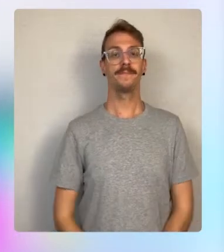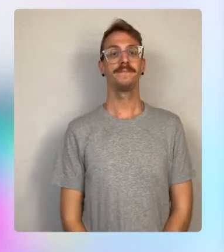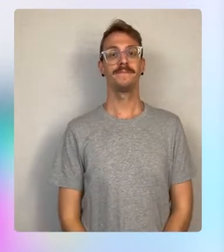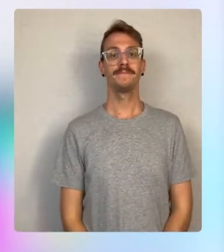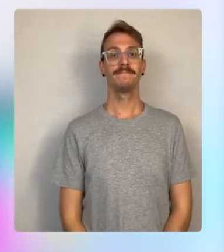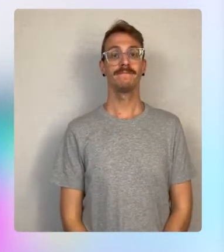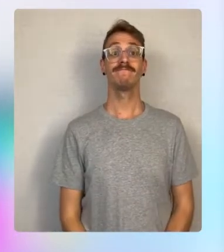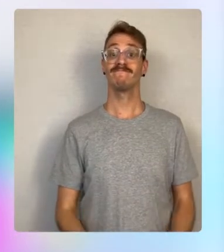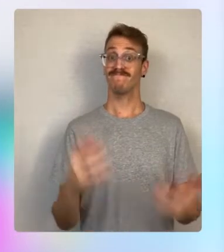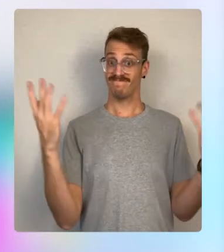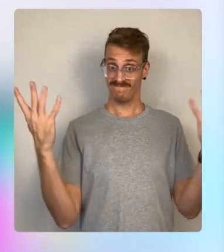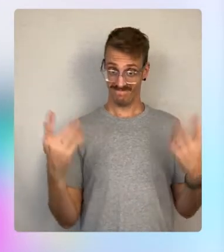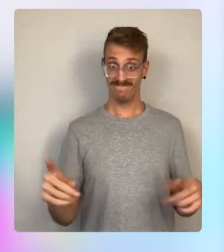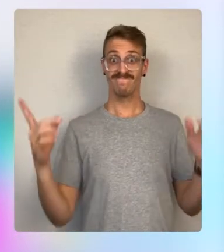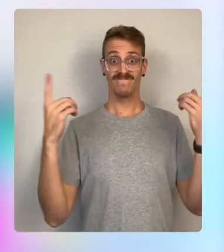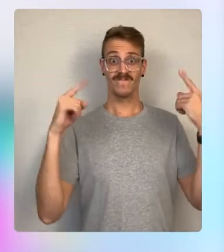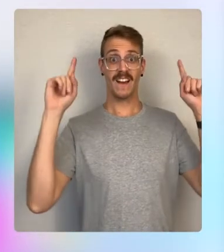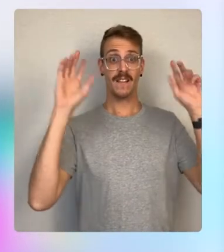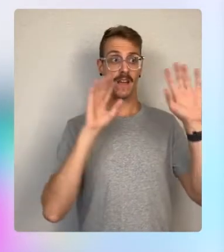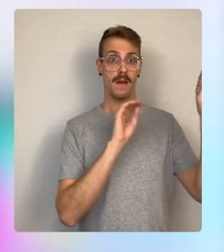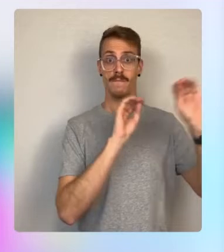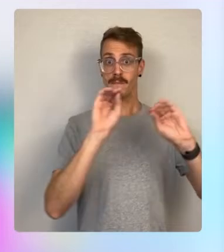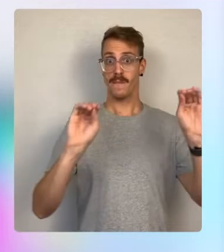And finally, place the appropriate gizmos into the world.